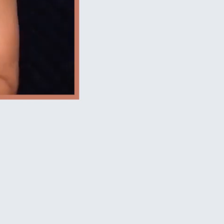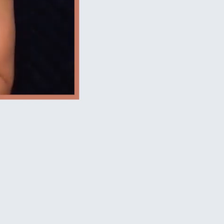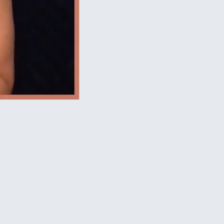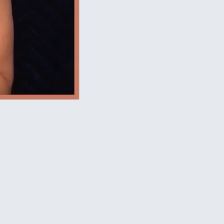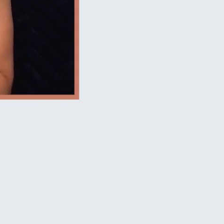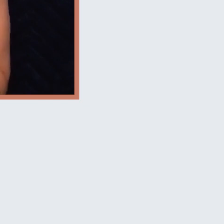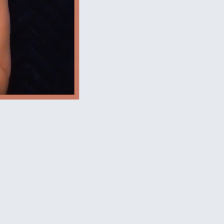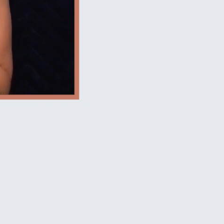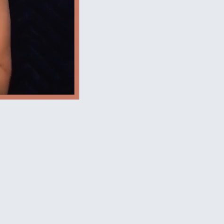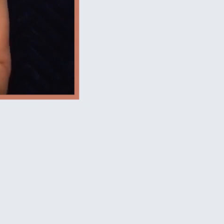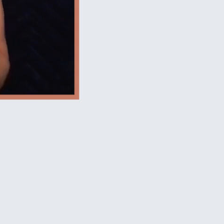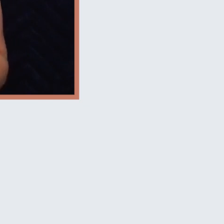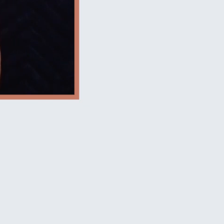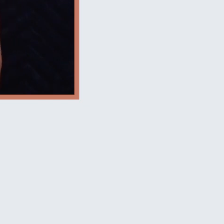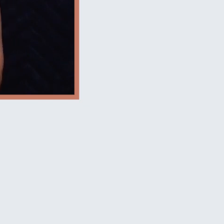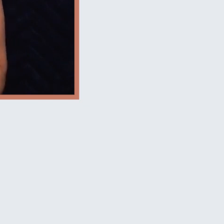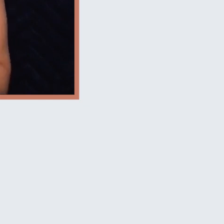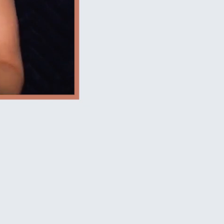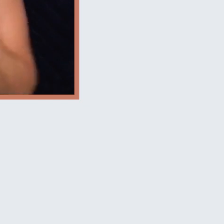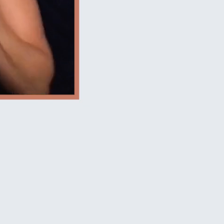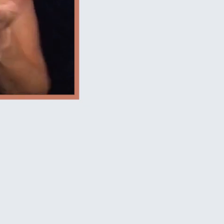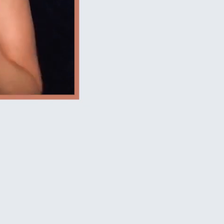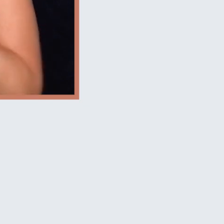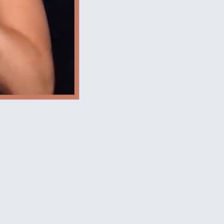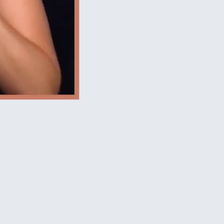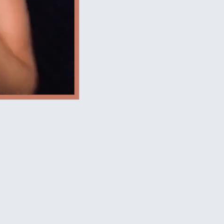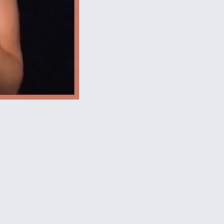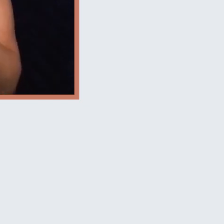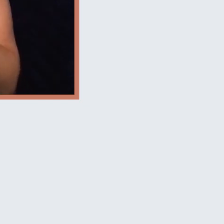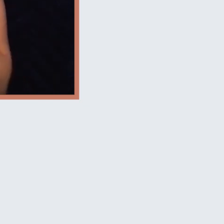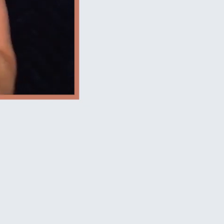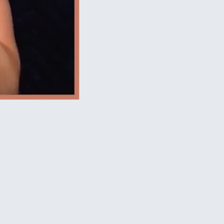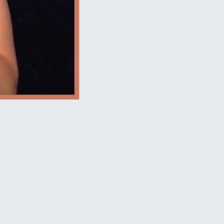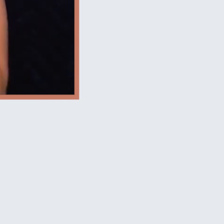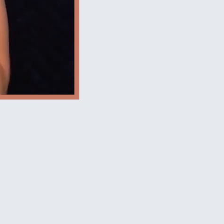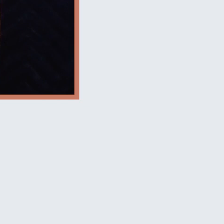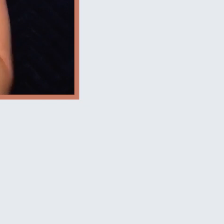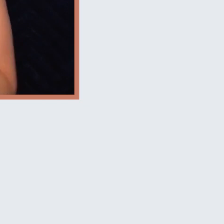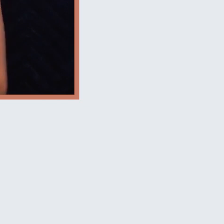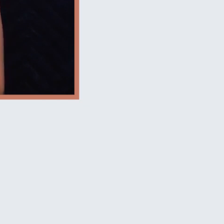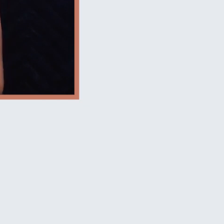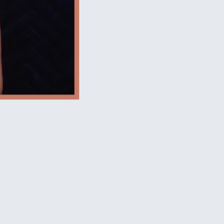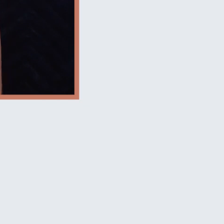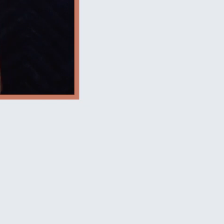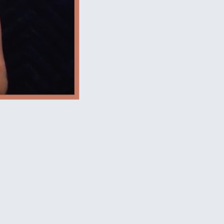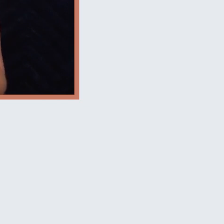my grandparents were Argentinean. It was like, "An actor, what do you mean?" My dad had a great job working under my grandpa's business,